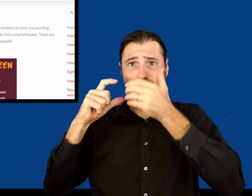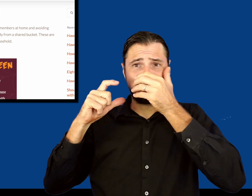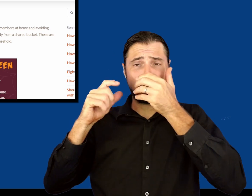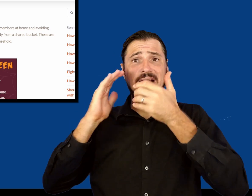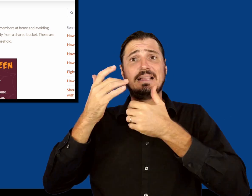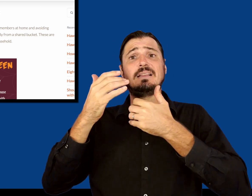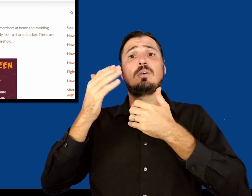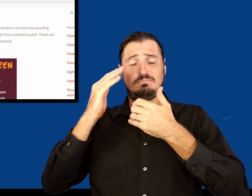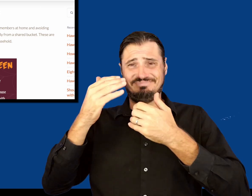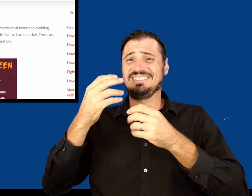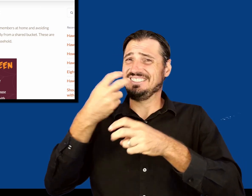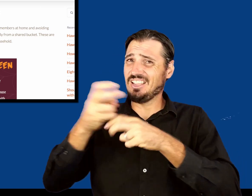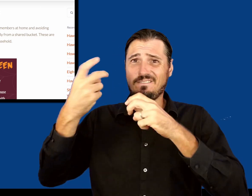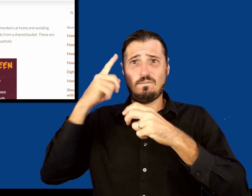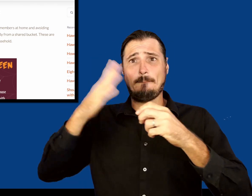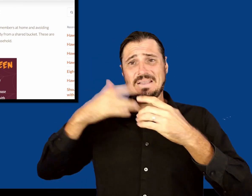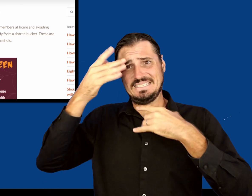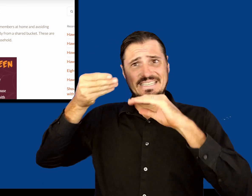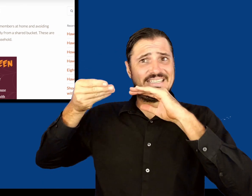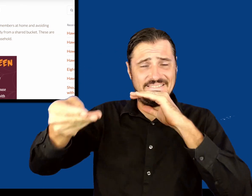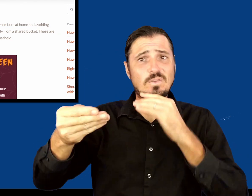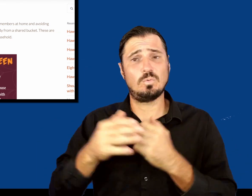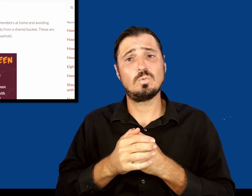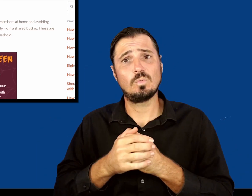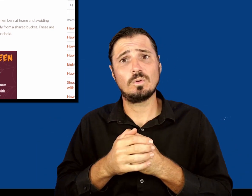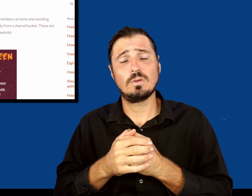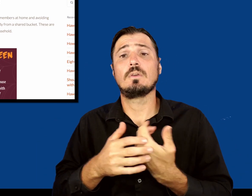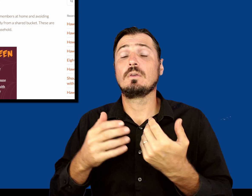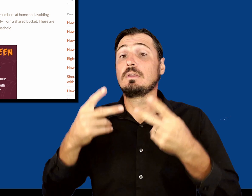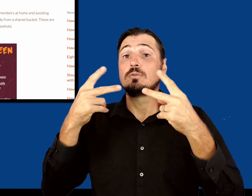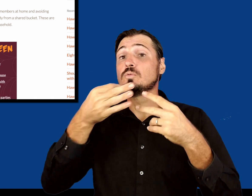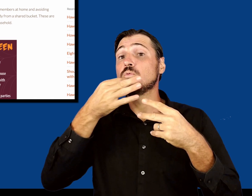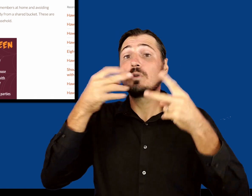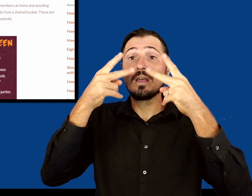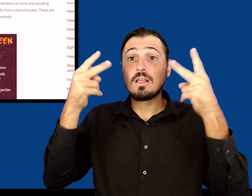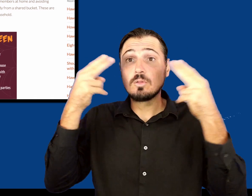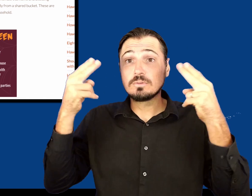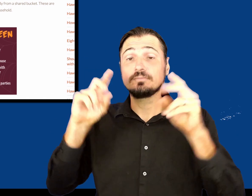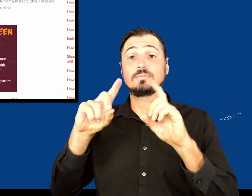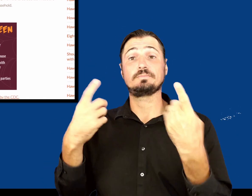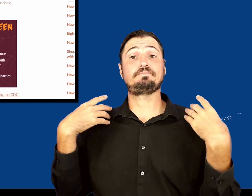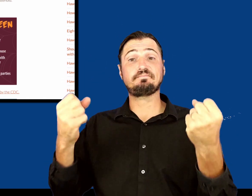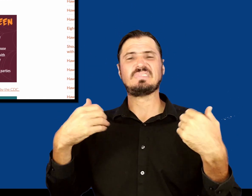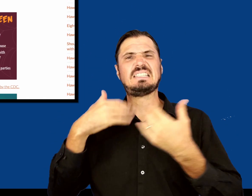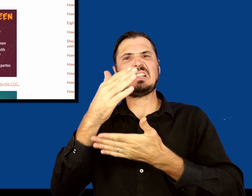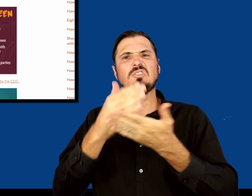Halloween is coming up, and the State Department of Health has issued some guidance on how to celebrate without putting our families at risk